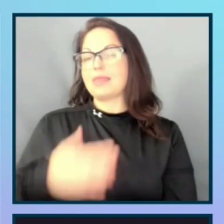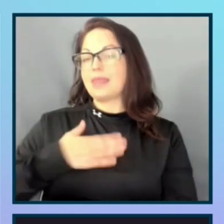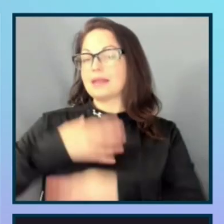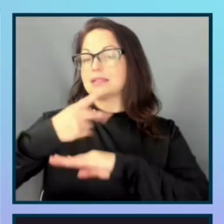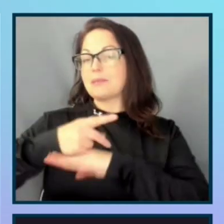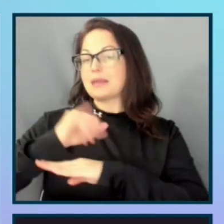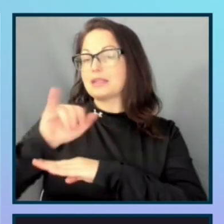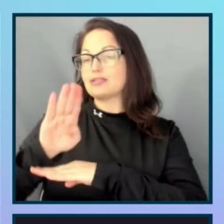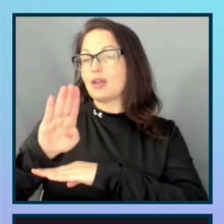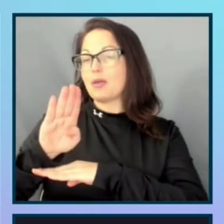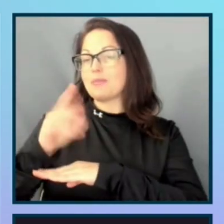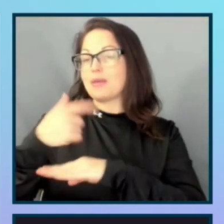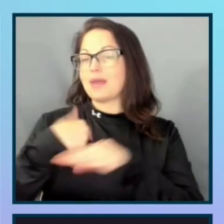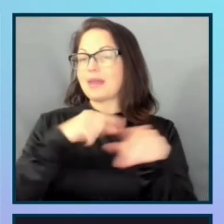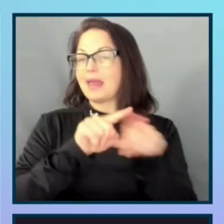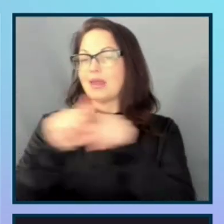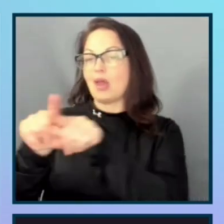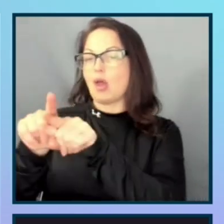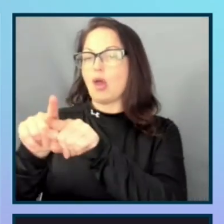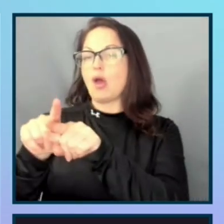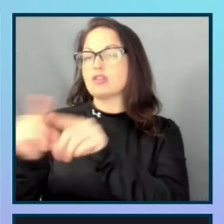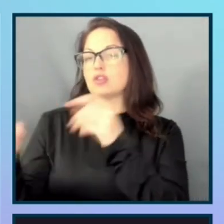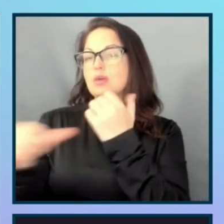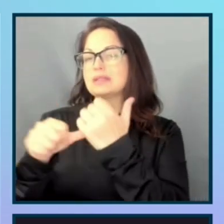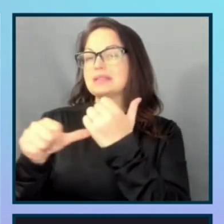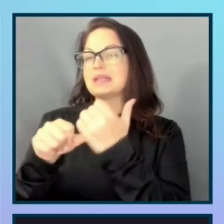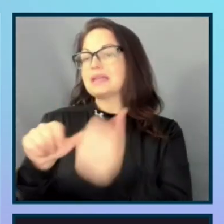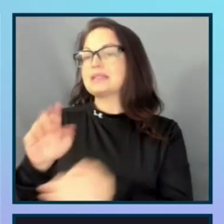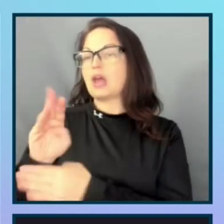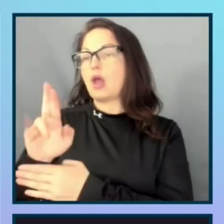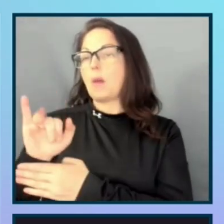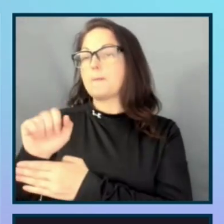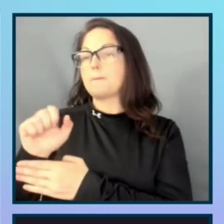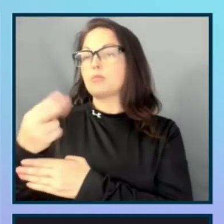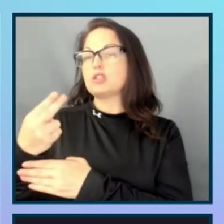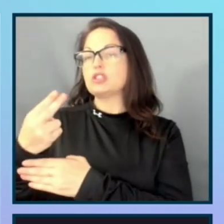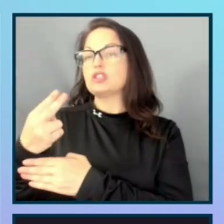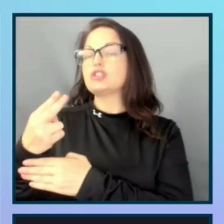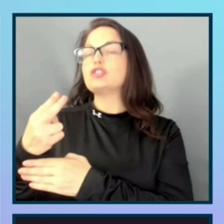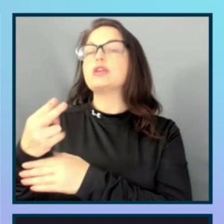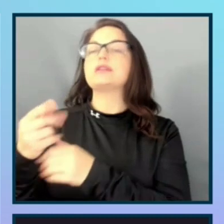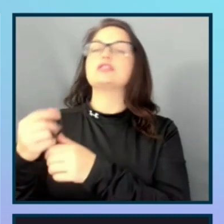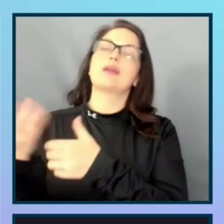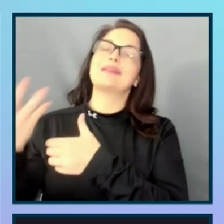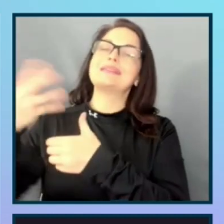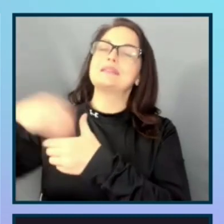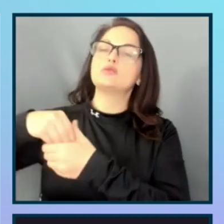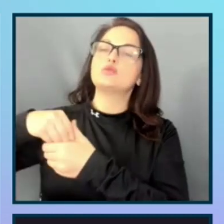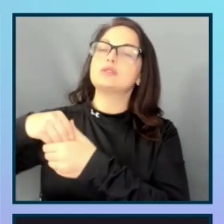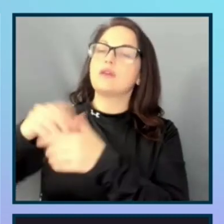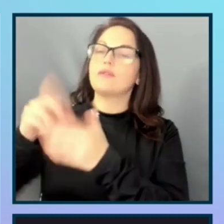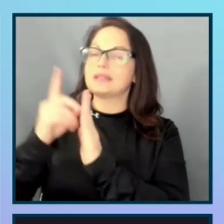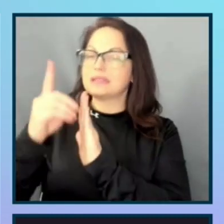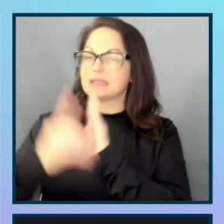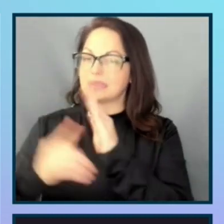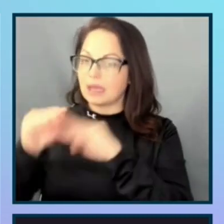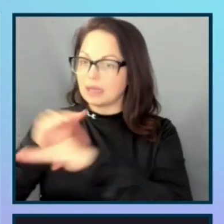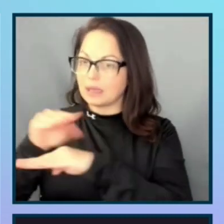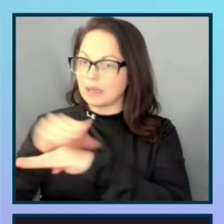on the British Interactive Media Institute's Inclusive Design Council. And I'm a member of the W3c COGA community group,